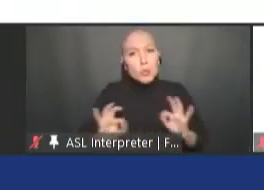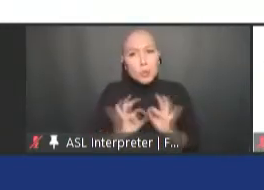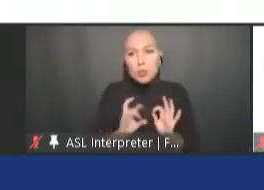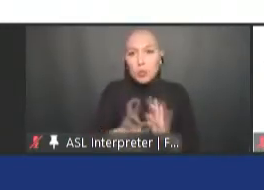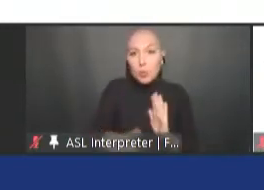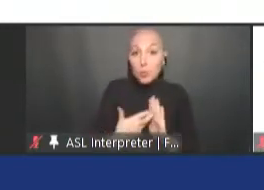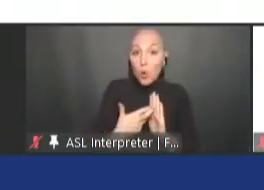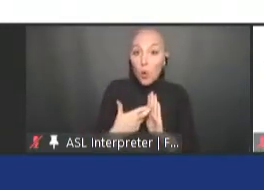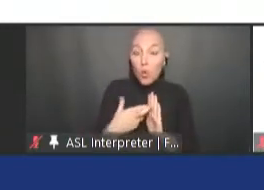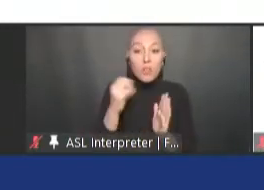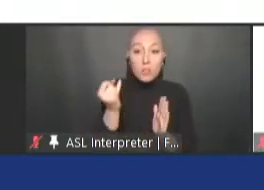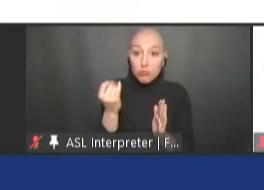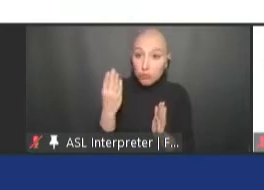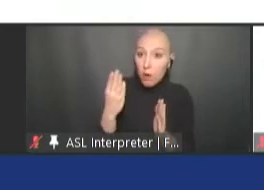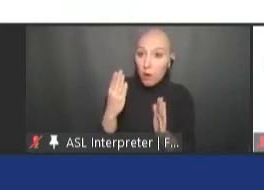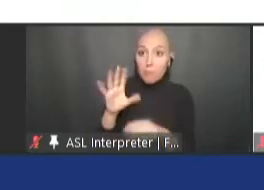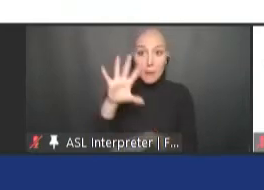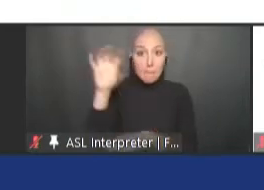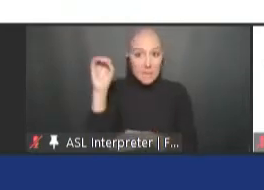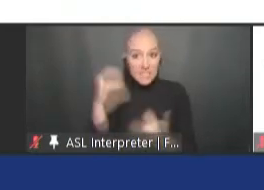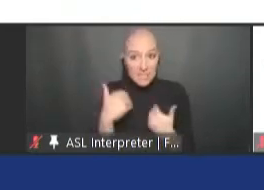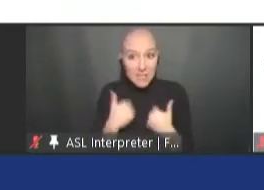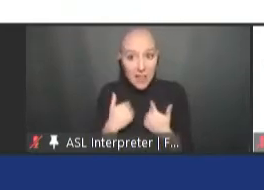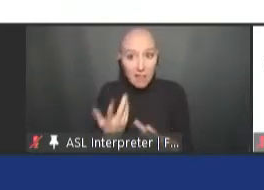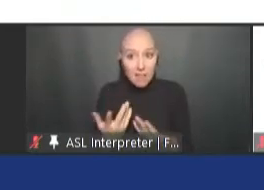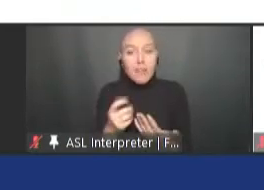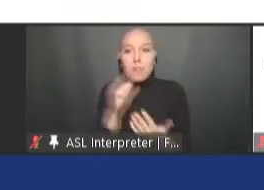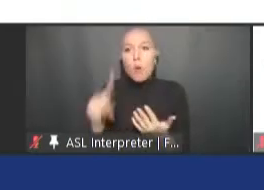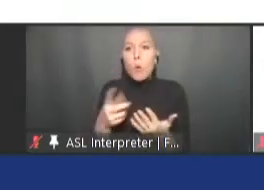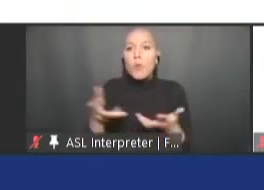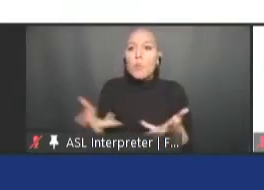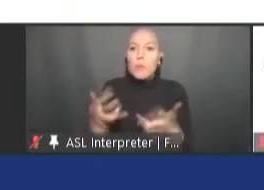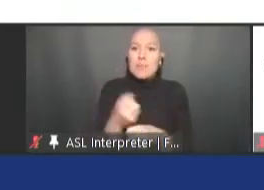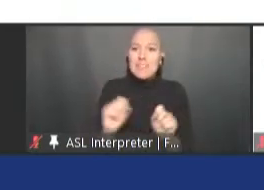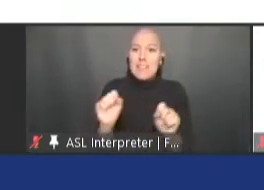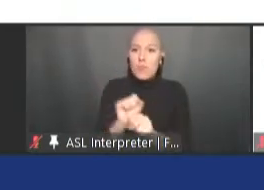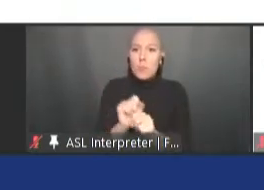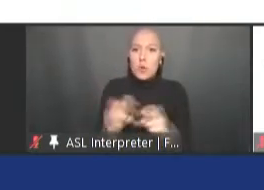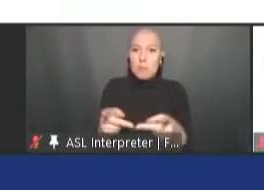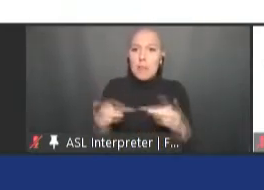promoting safer workplaces through vaccination but also in raising community vaccination rates and